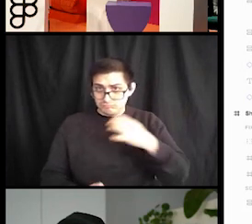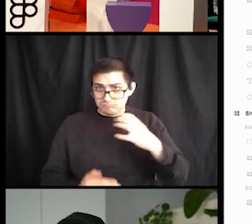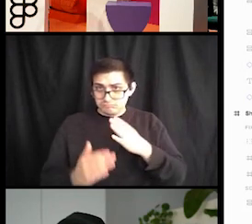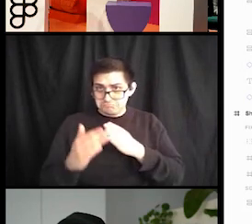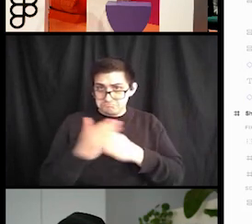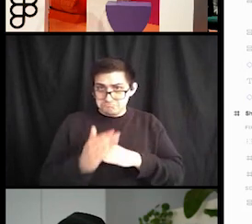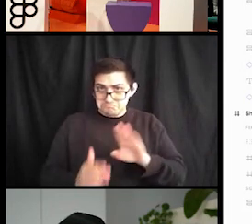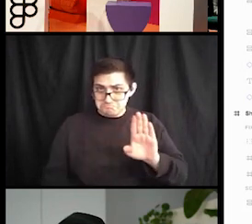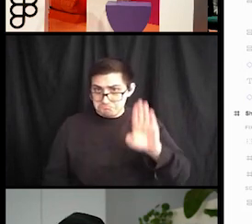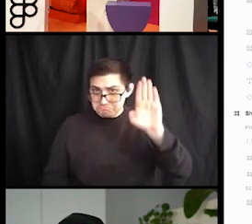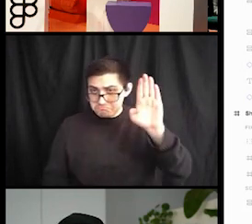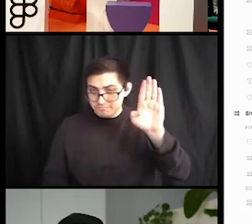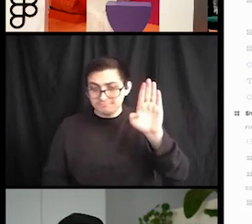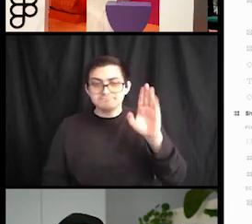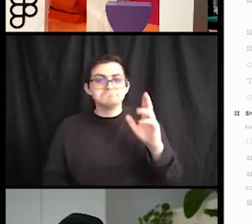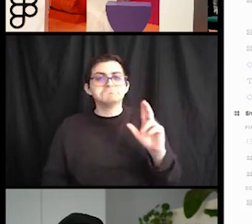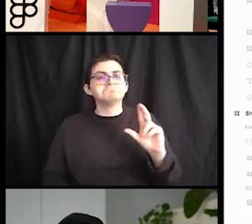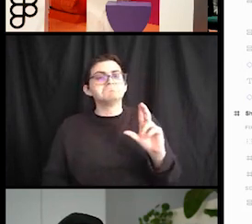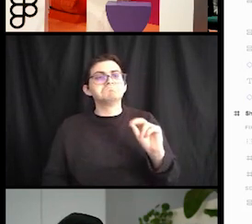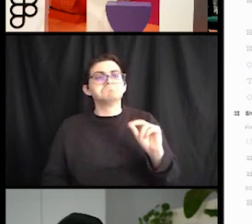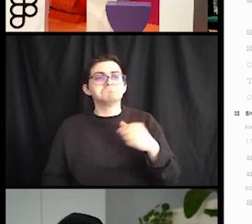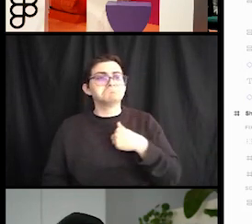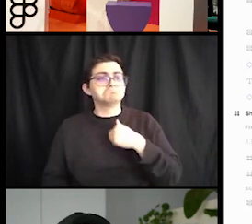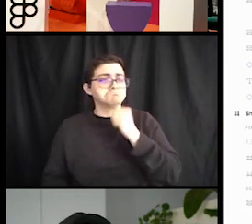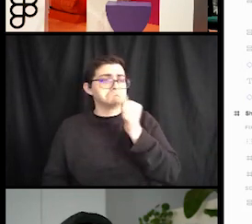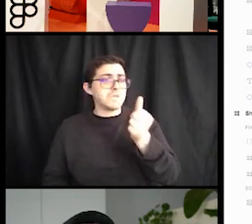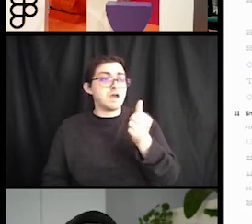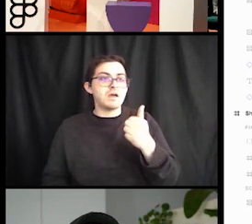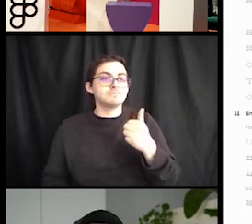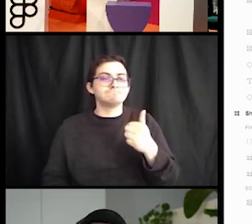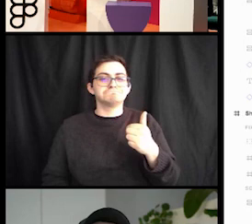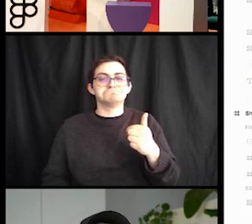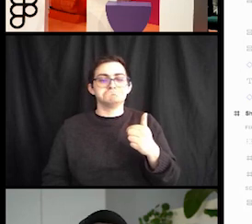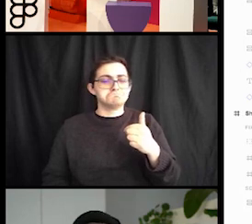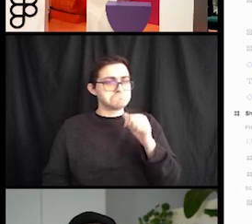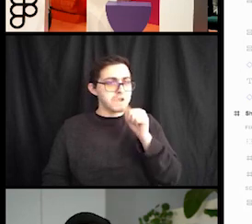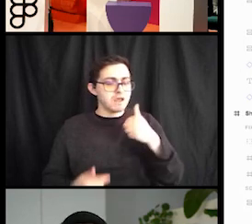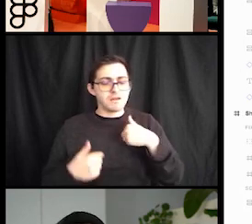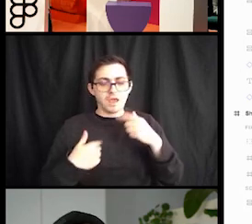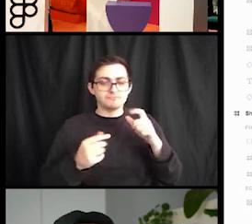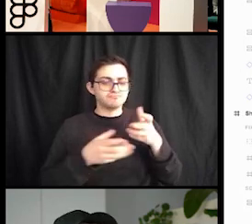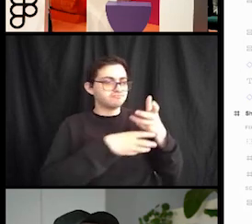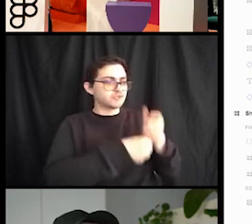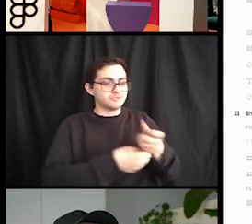You know I'm conflict averse. All right, all right, so now that you mentioned conflicts,